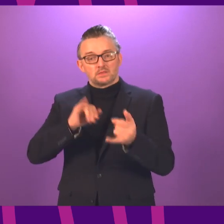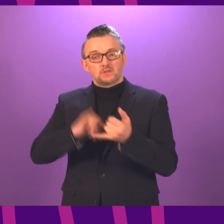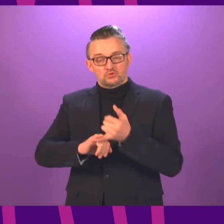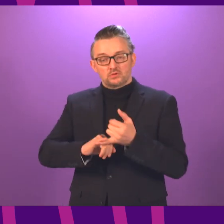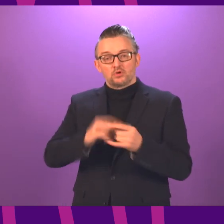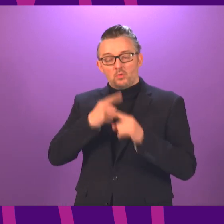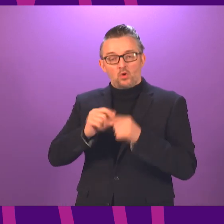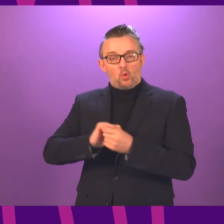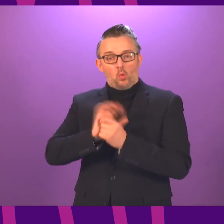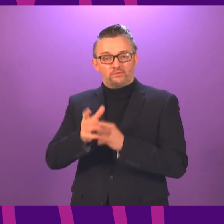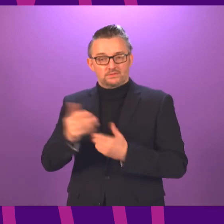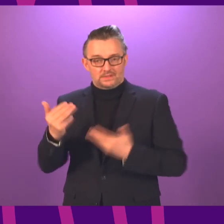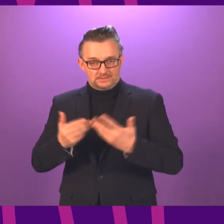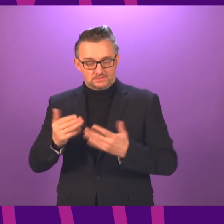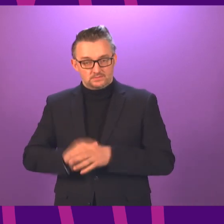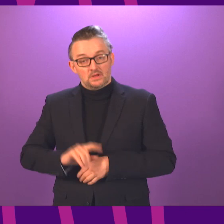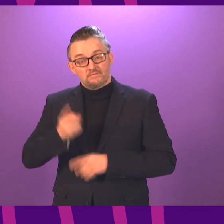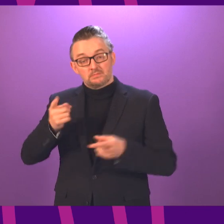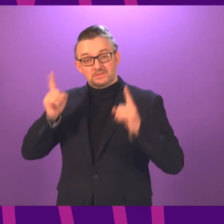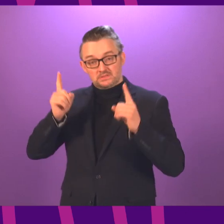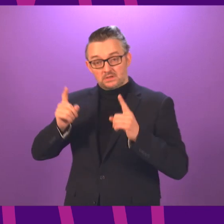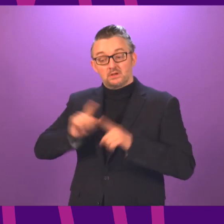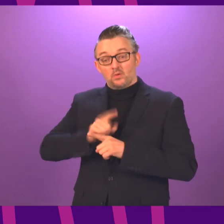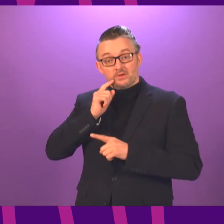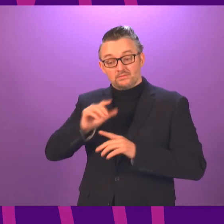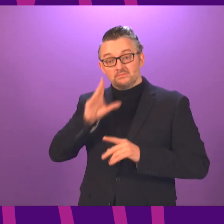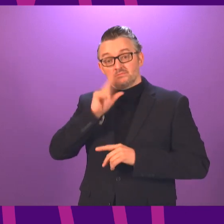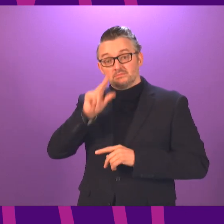Nicola Sturgeon on Covid-19. The First Minister will take questions at the end of her statement,